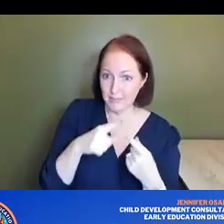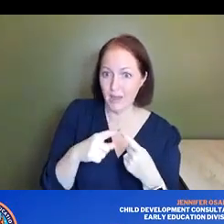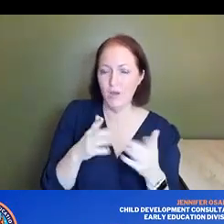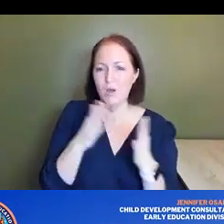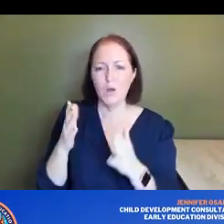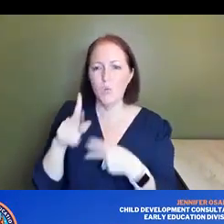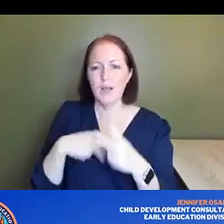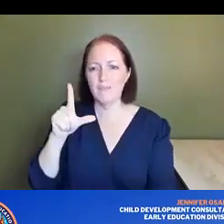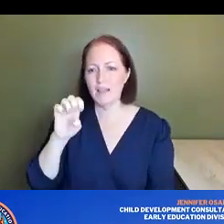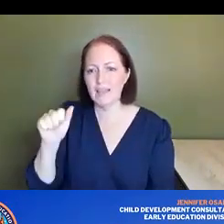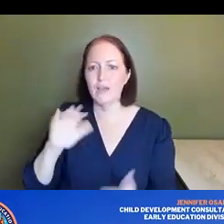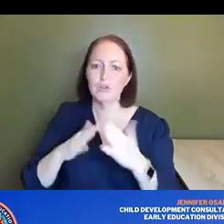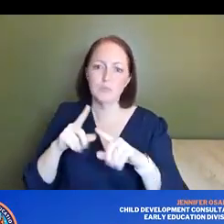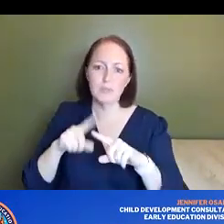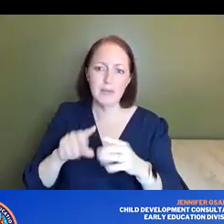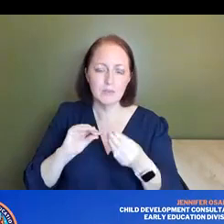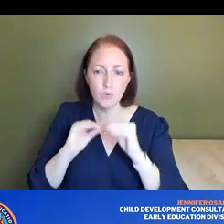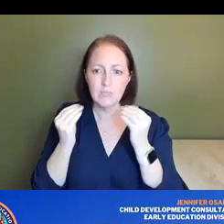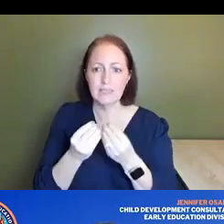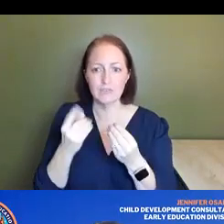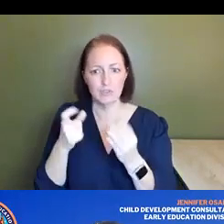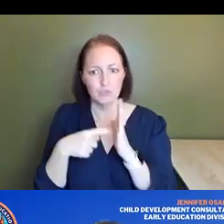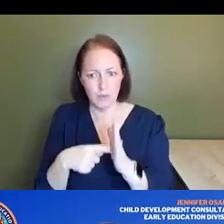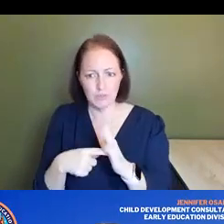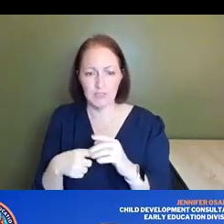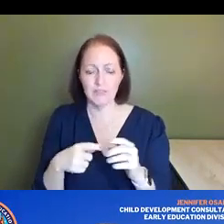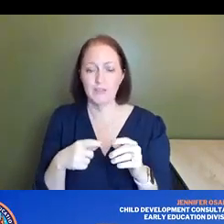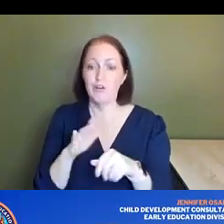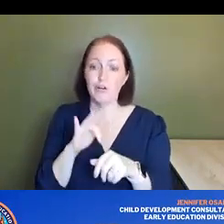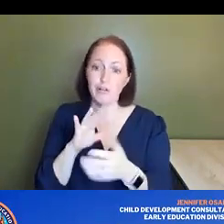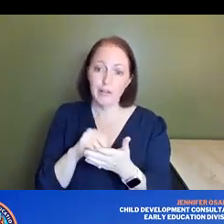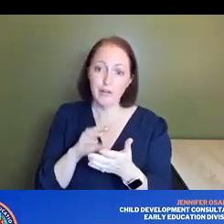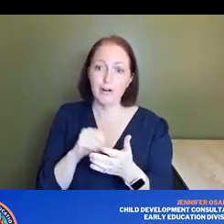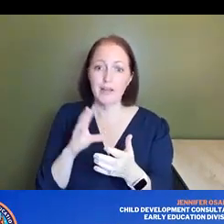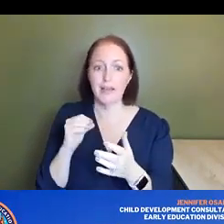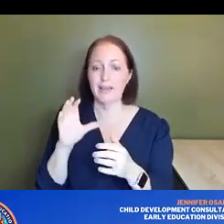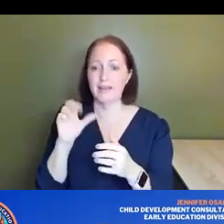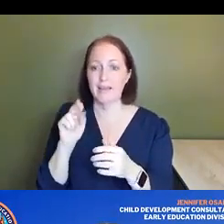community-based organization do you represent? Early Learning and Care contract type? Age